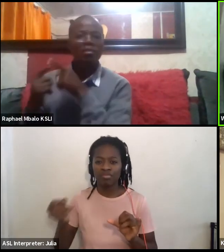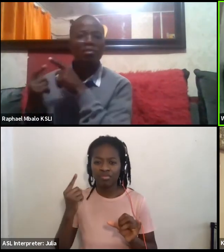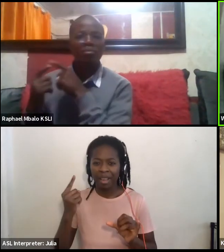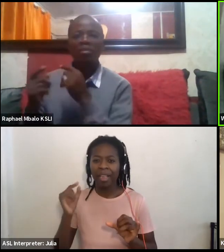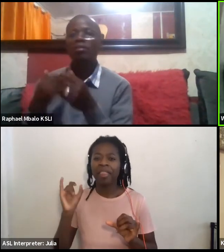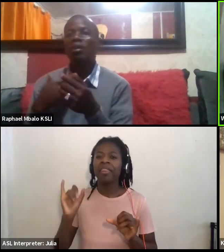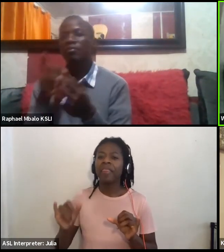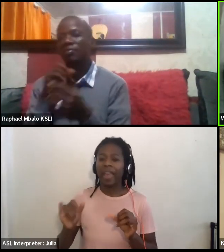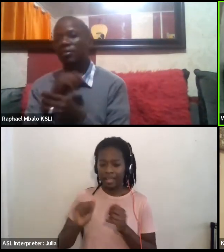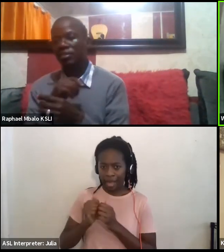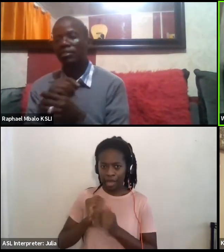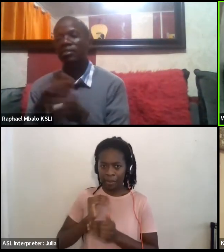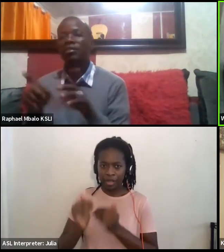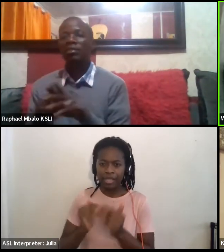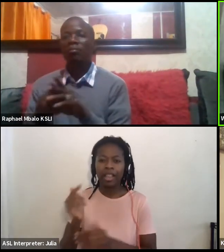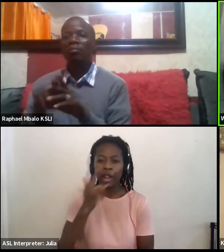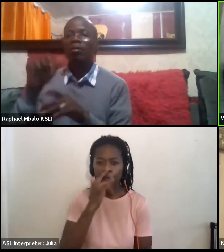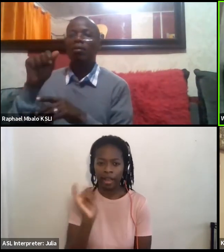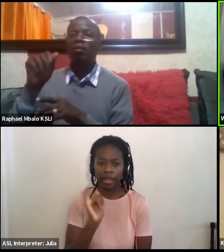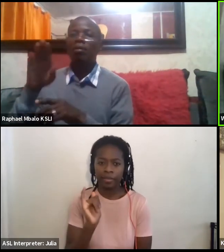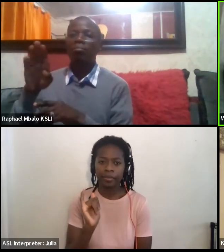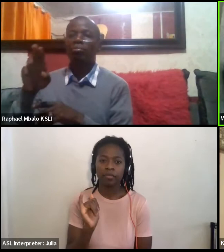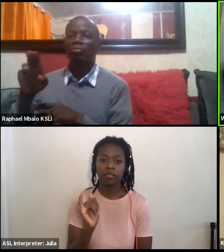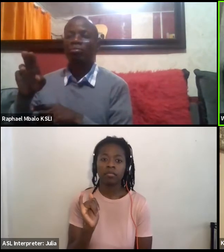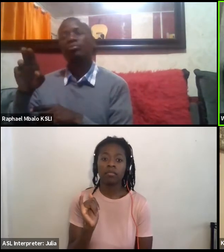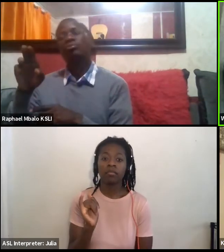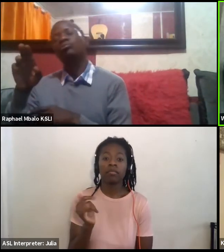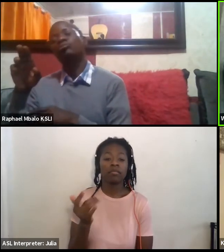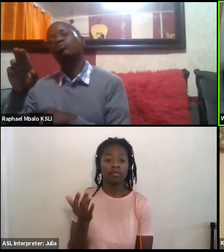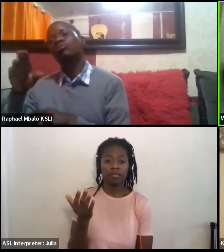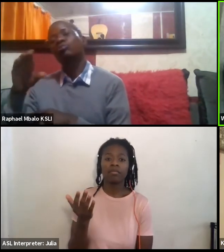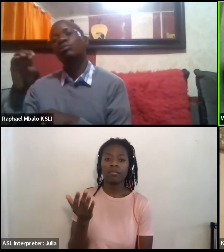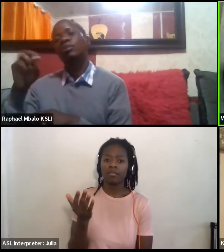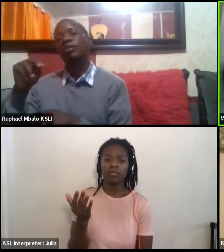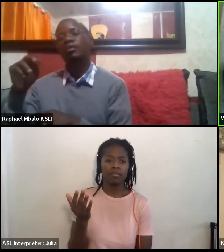And Abu Sense and Ngartia would easily just let go of the script.